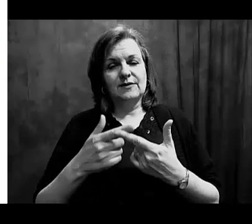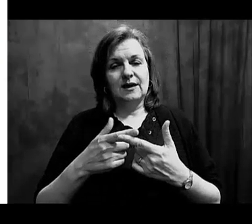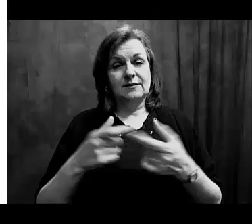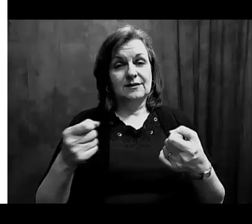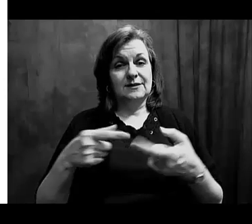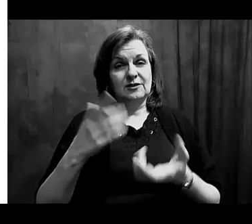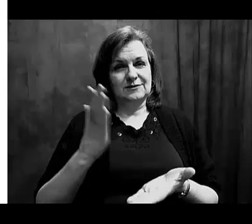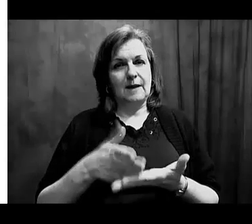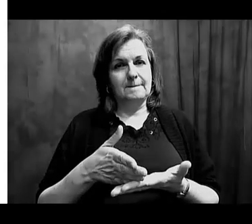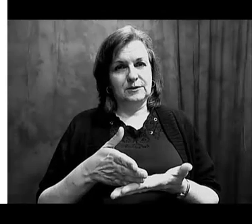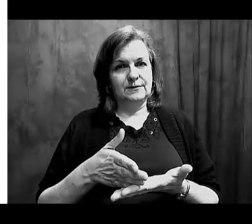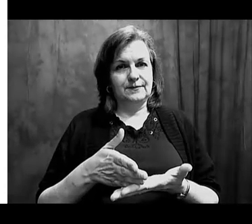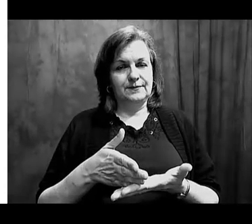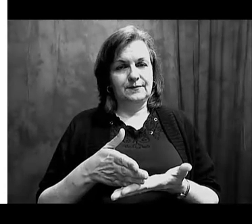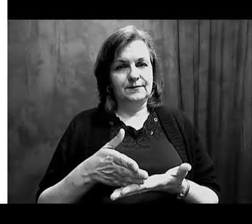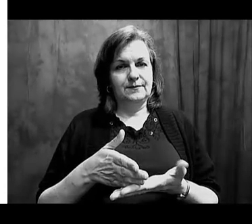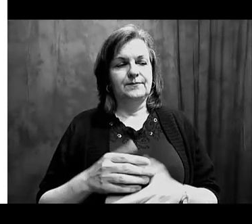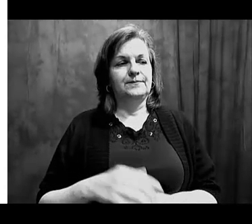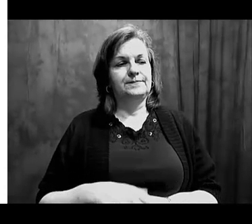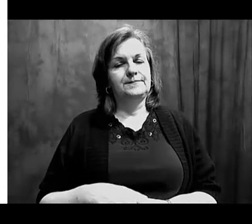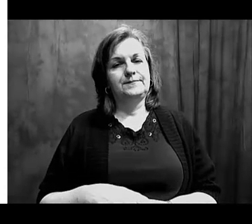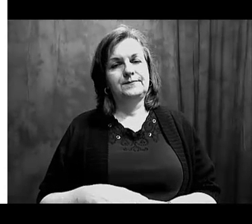when we put a bunch of these nerves together